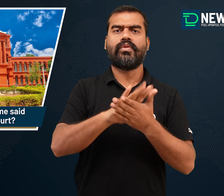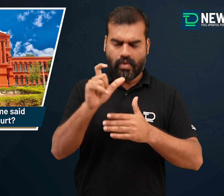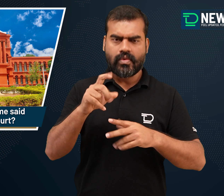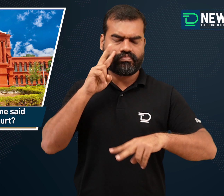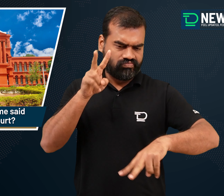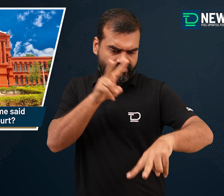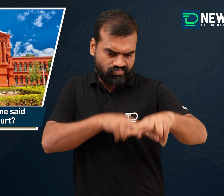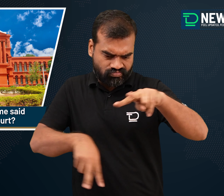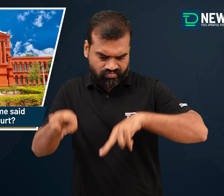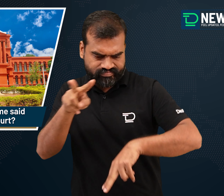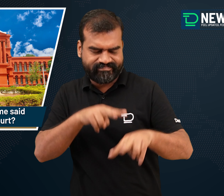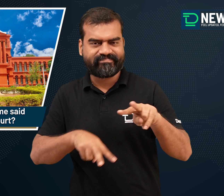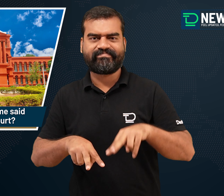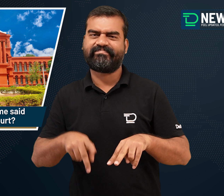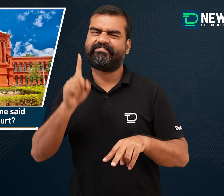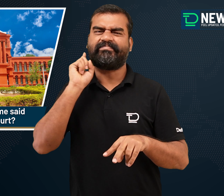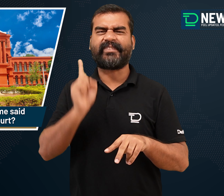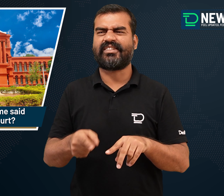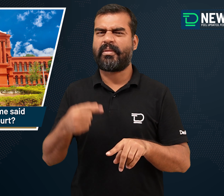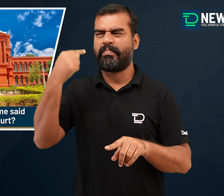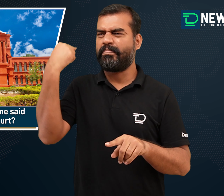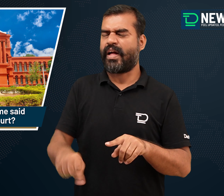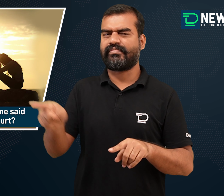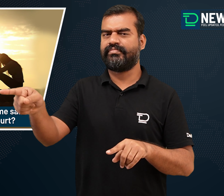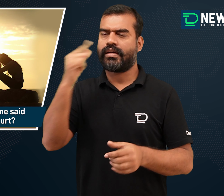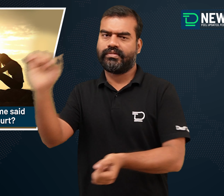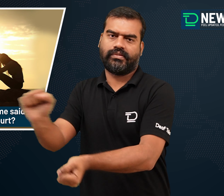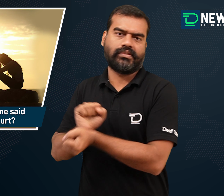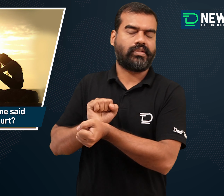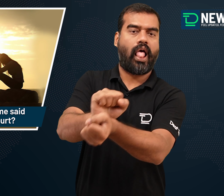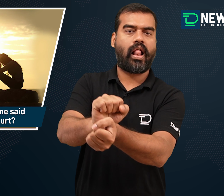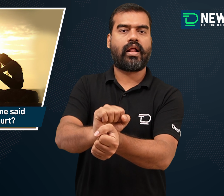After this, the boyfriend was sentenced to